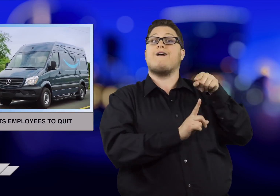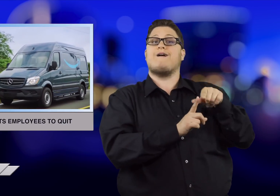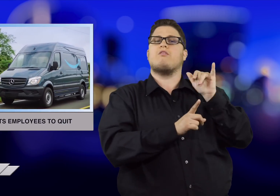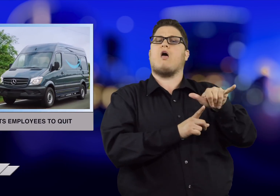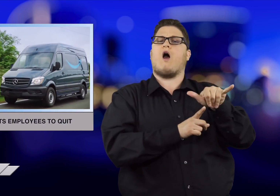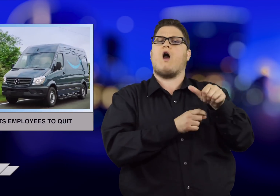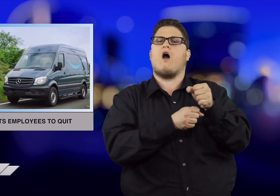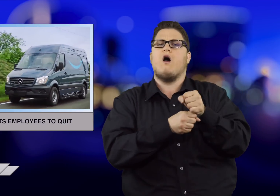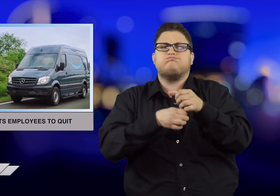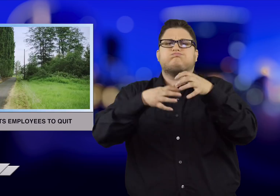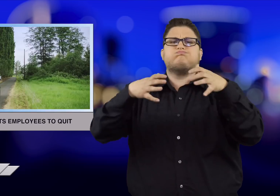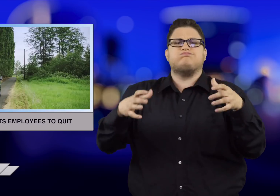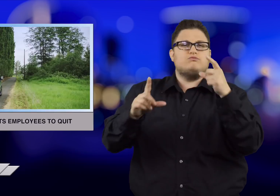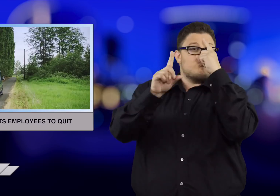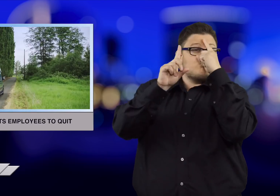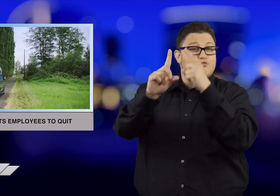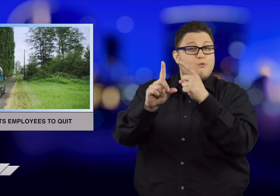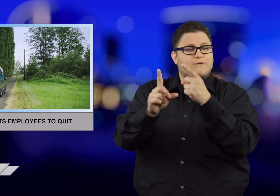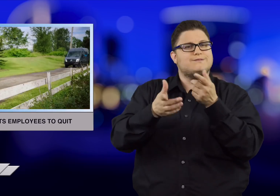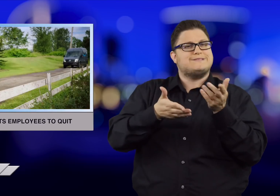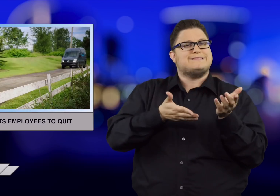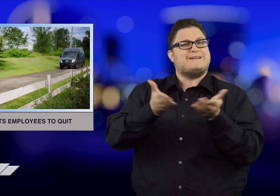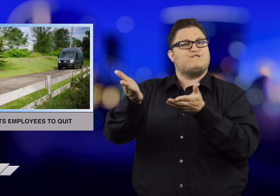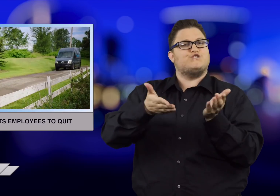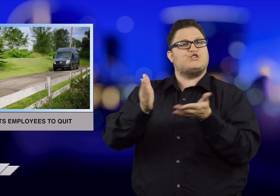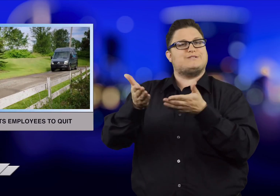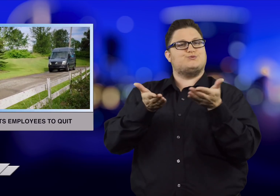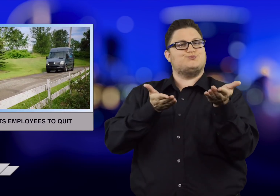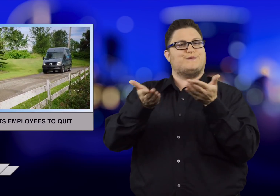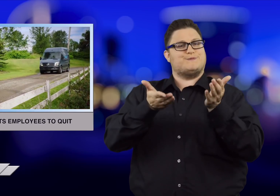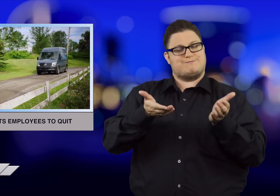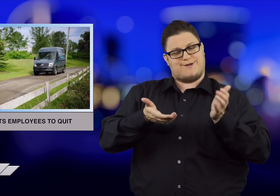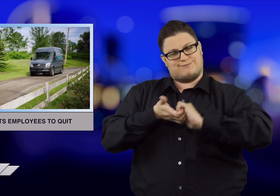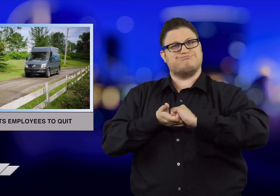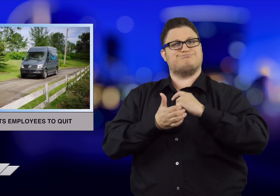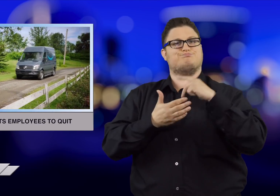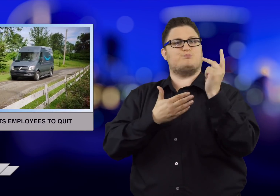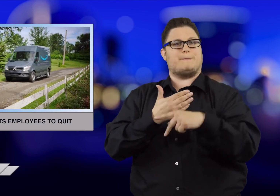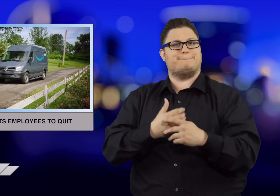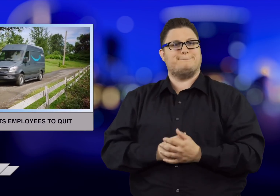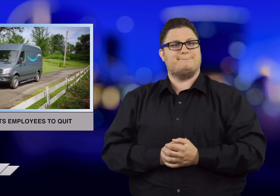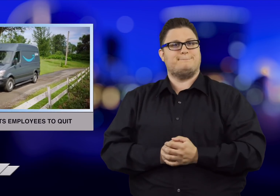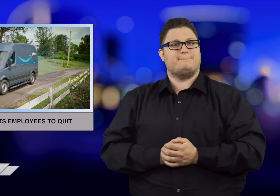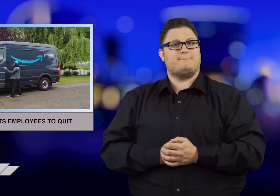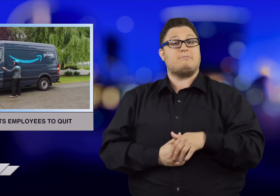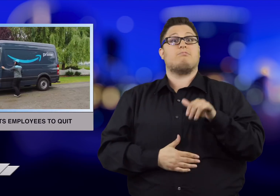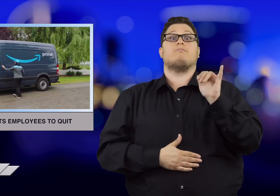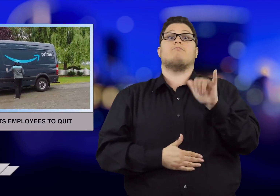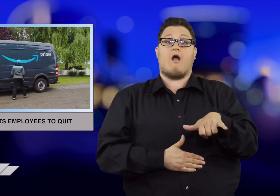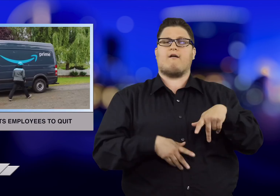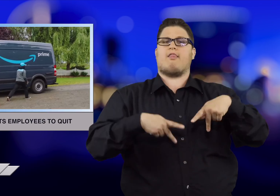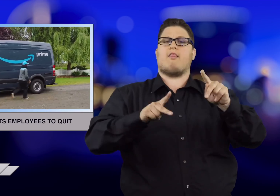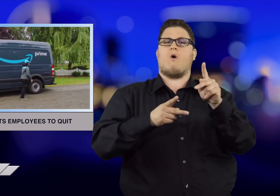The incentive is an expansion of a delivery service partner program.